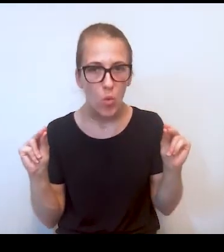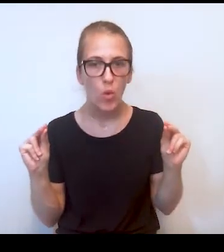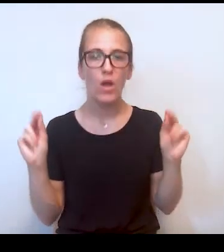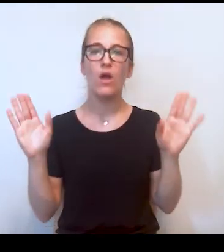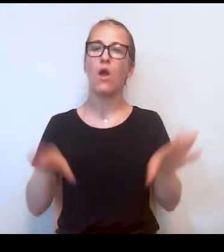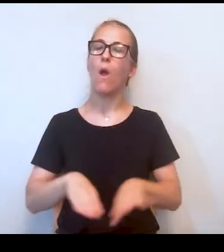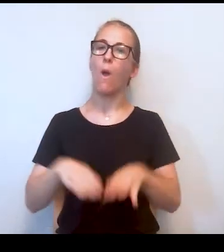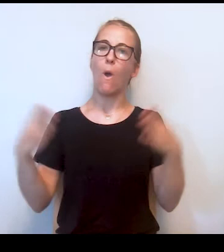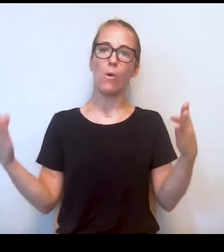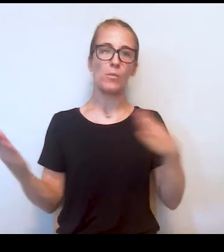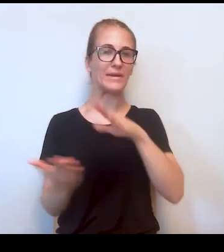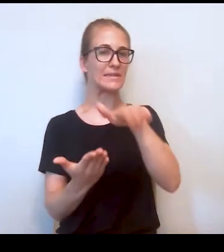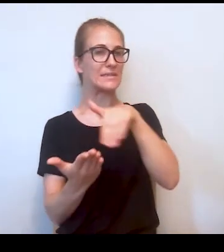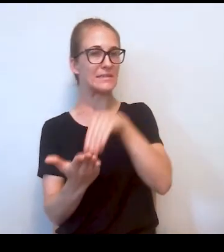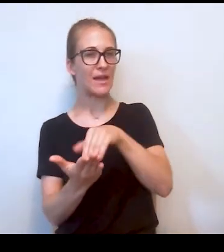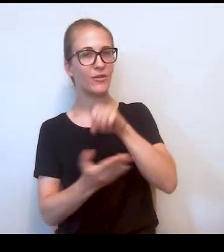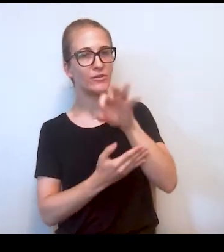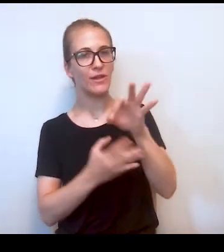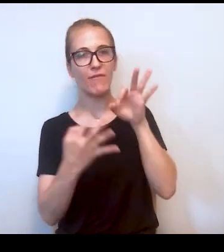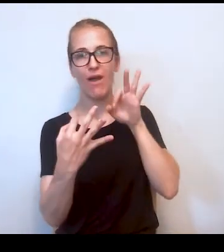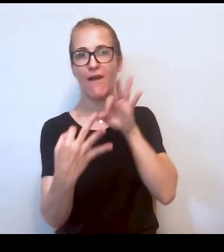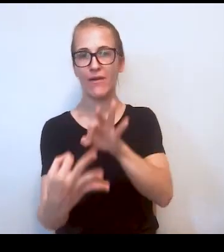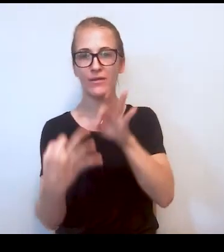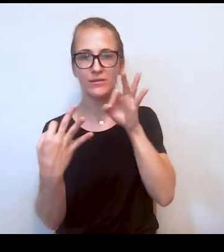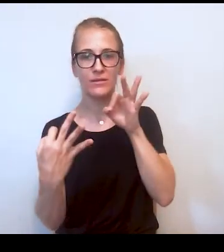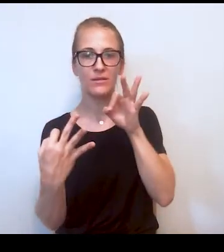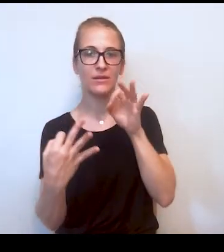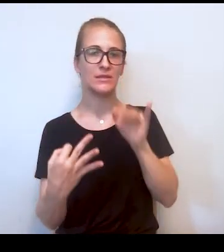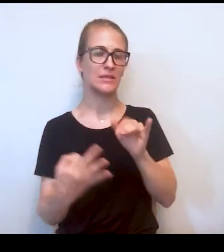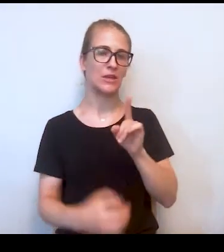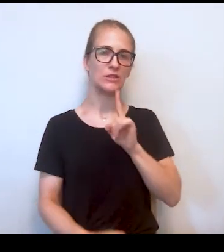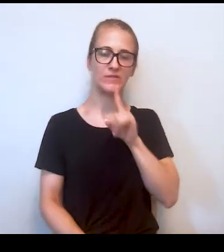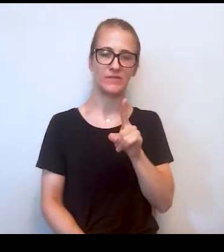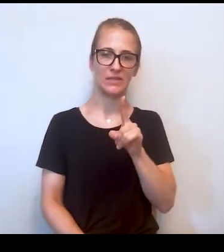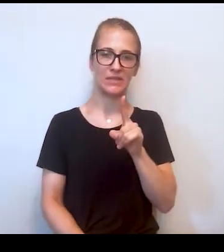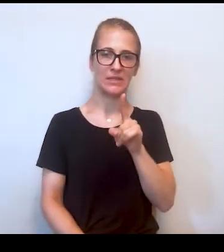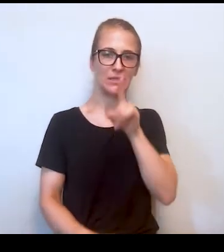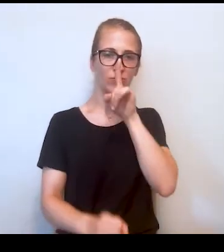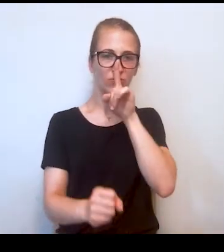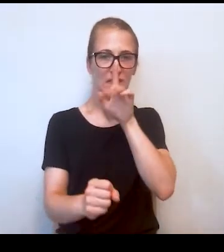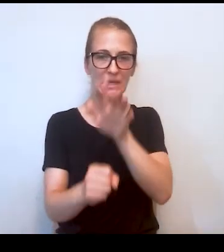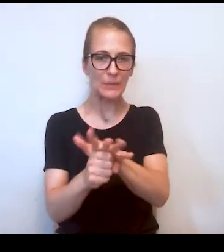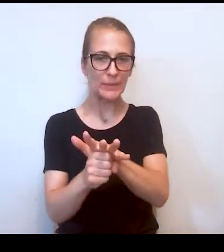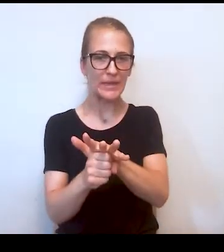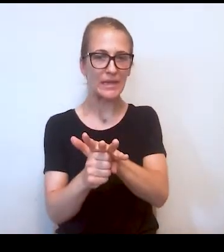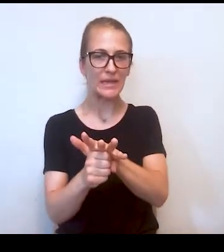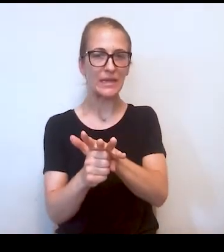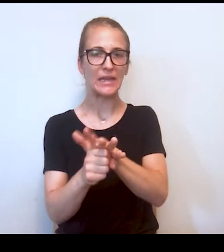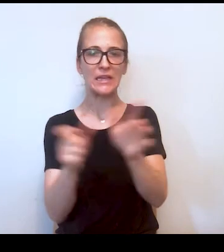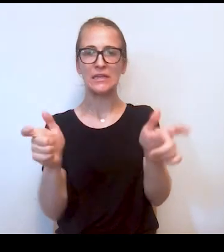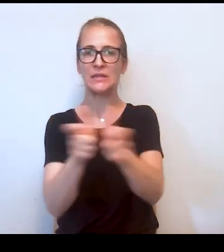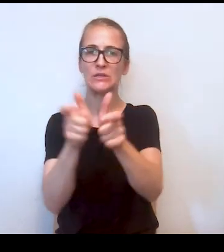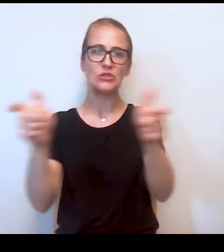enormous human rights violations and risking people's death and livelihood.